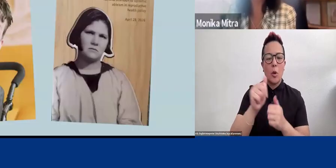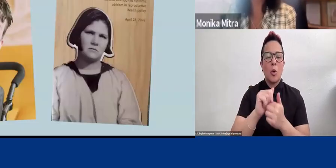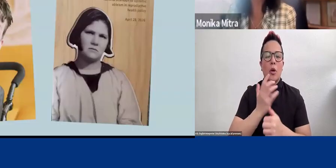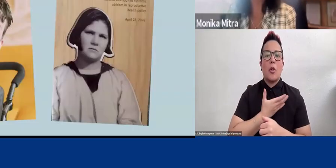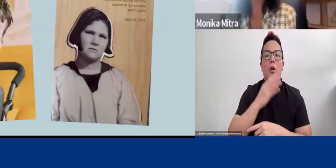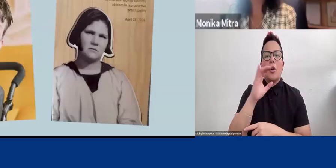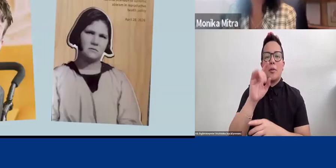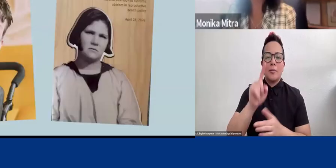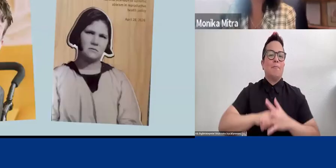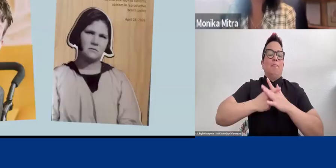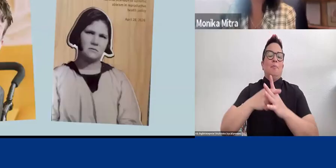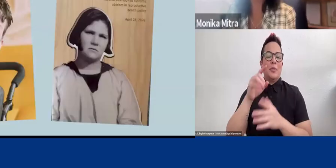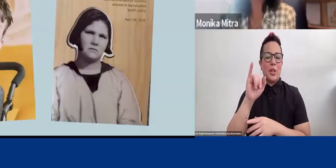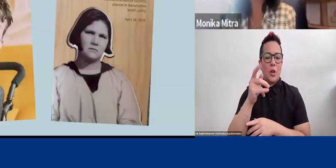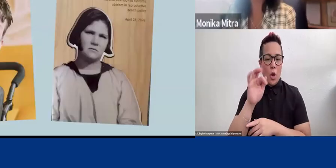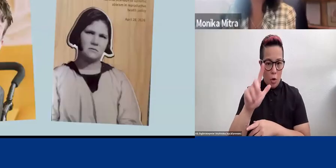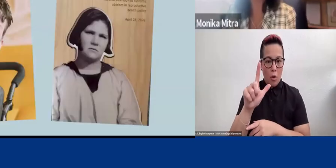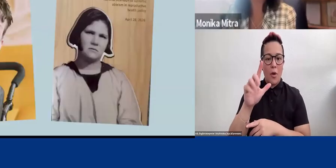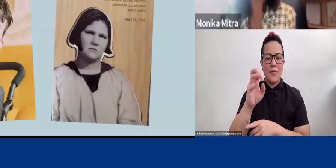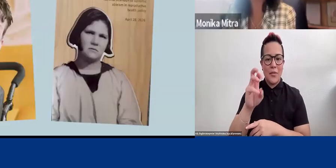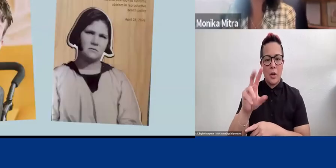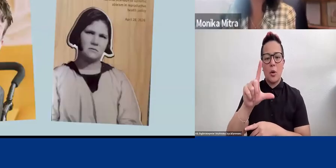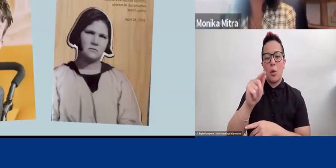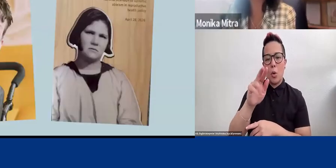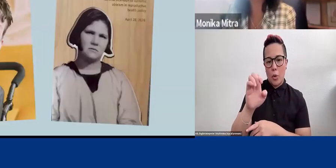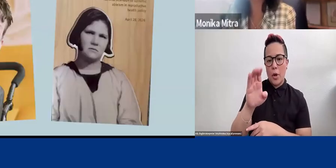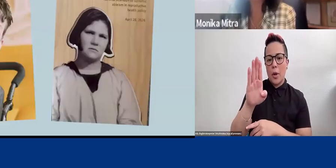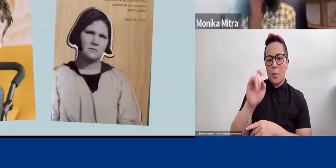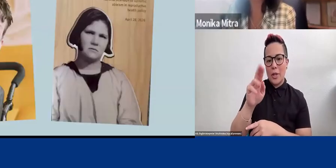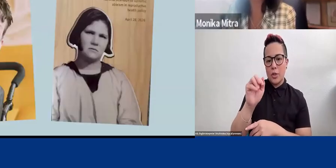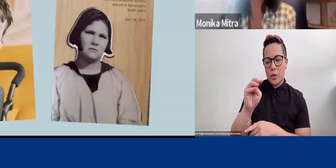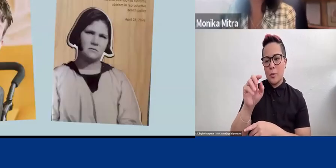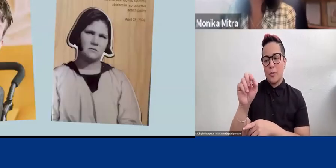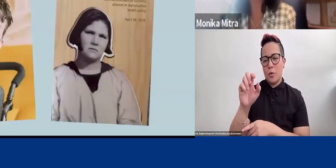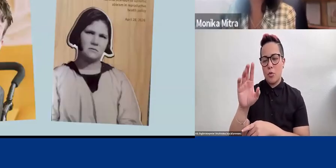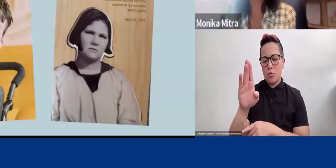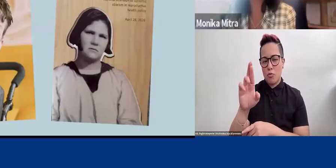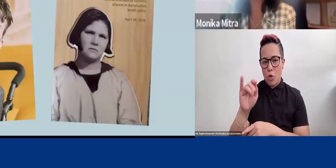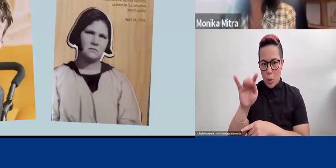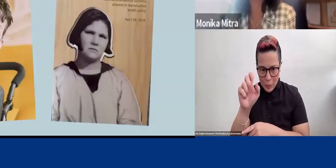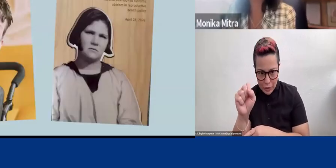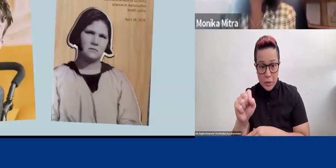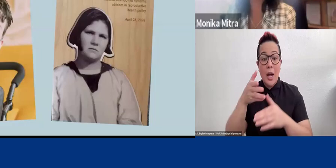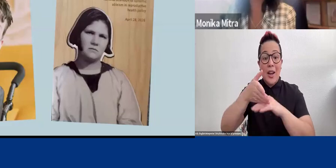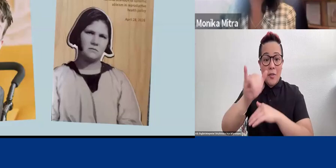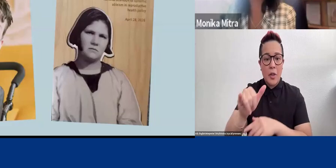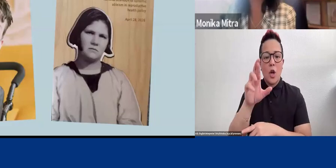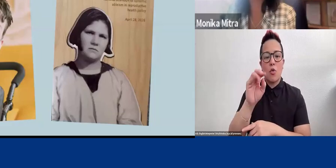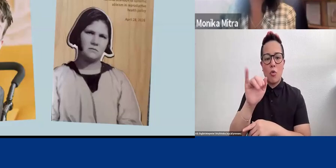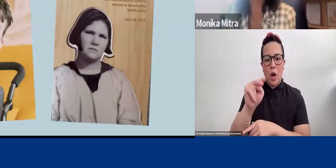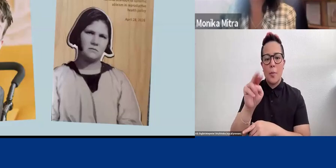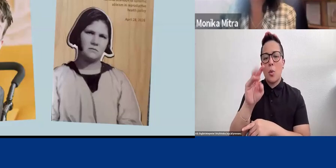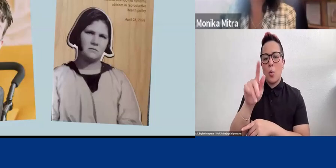followed in 2024 with Robin Wilson Beattie, in 2025 with Laura Miller.